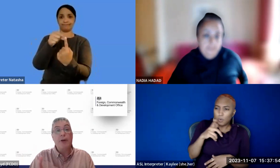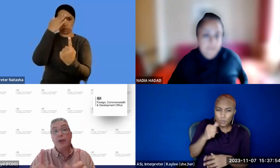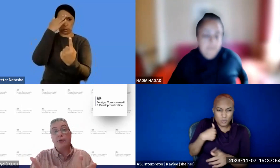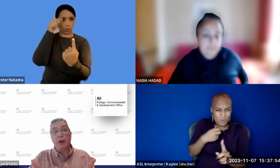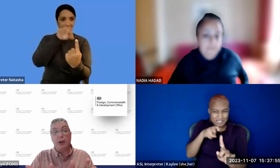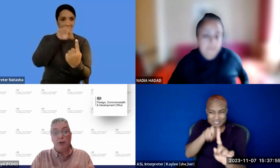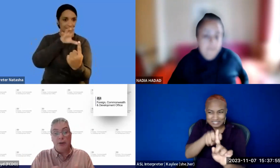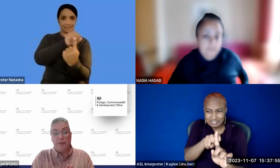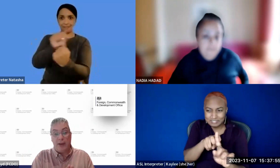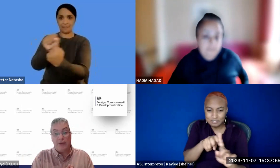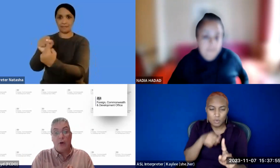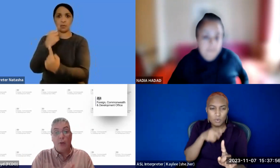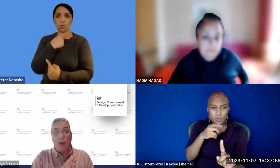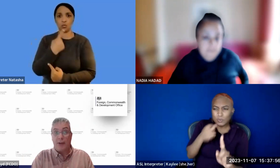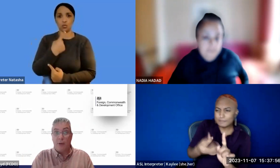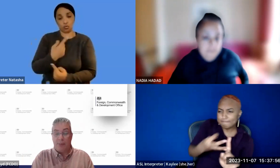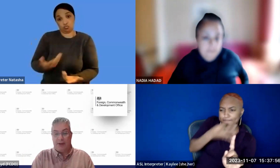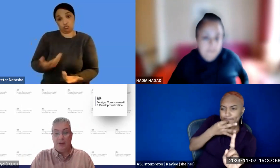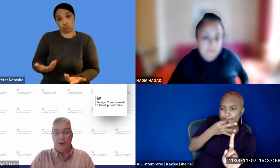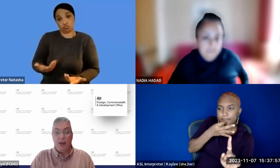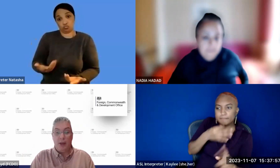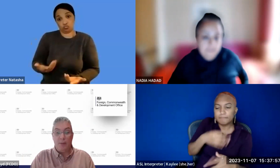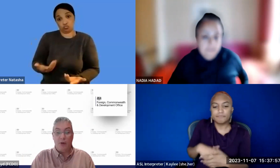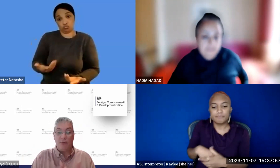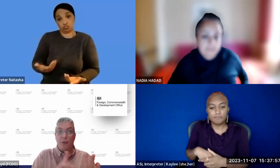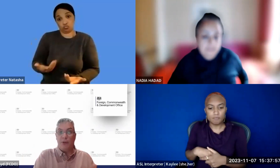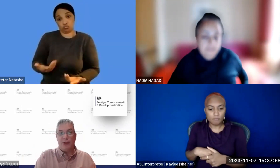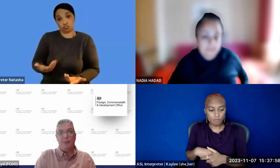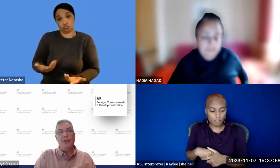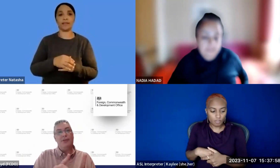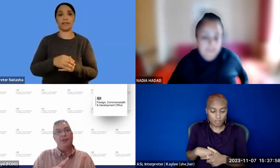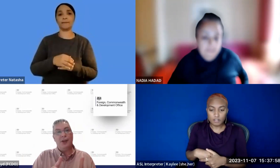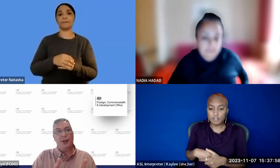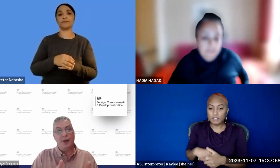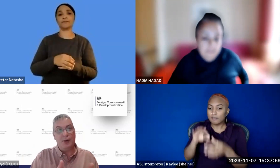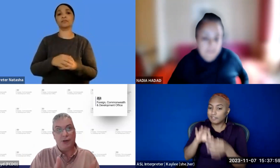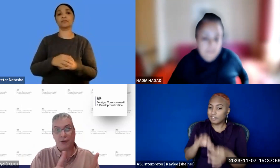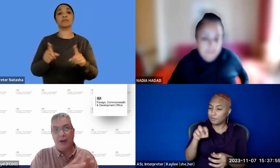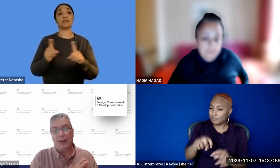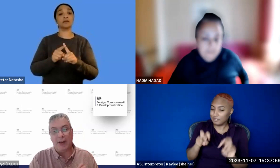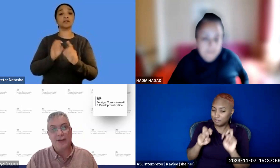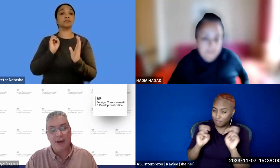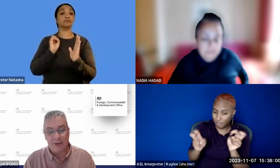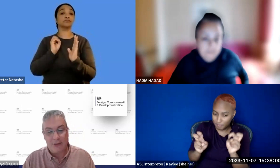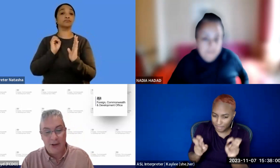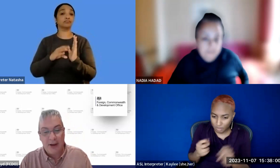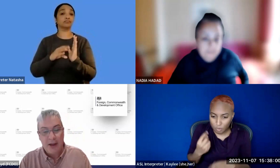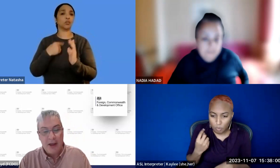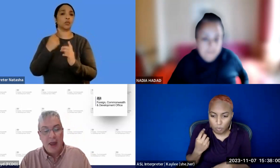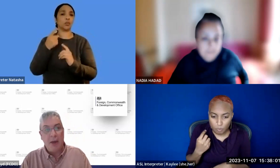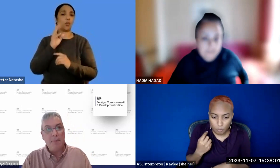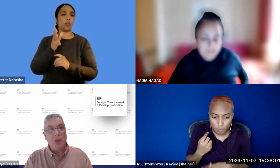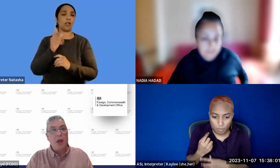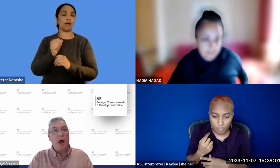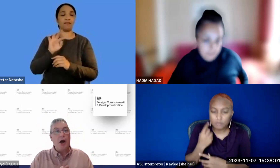I will run a learning event on this topic on the 4th of December, around International Day.